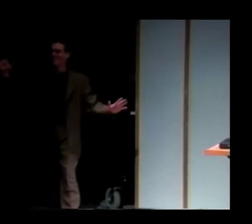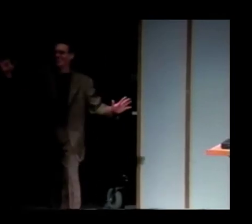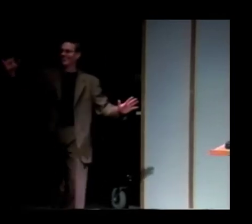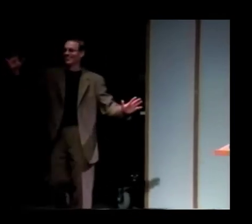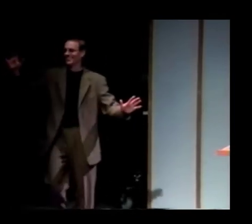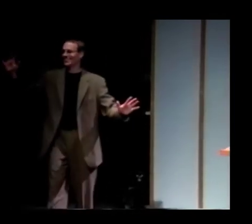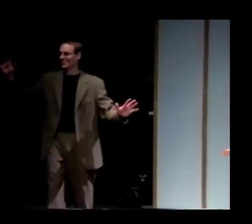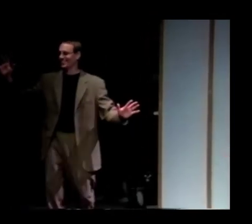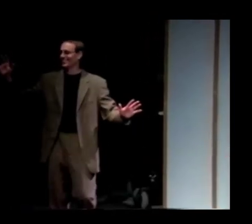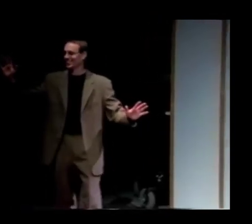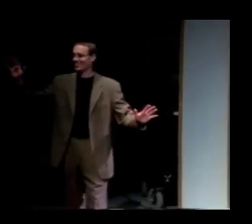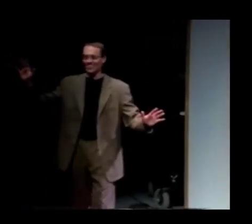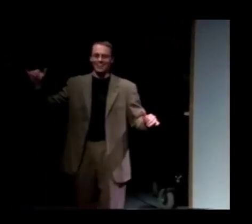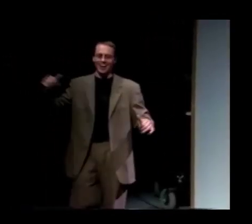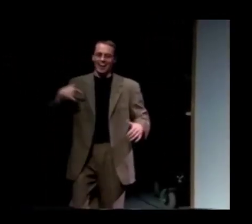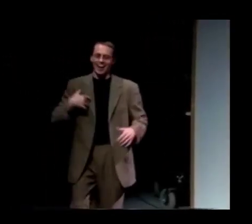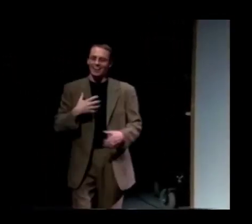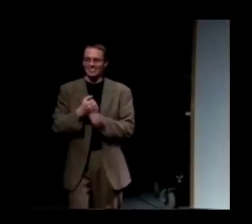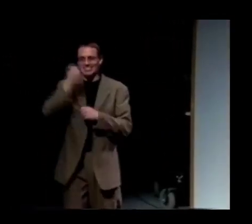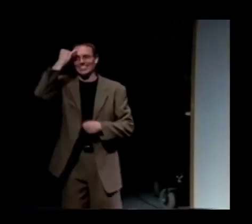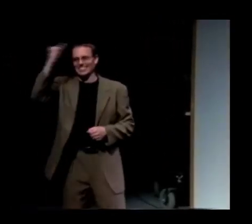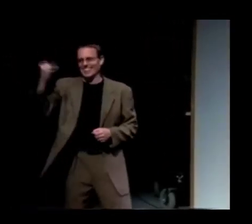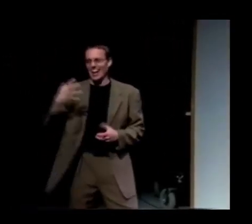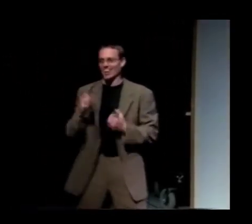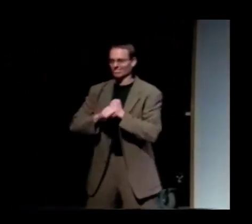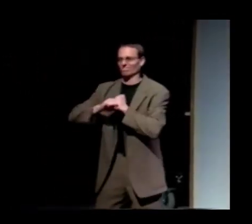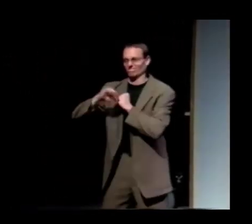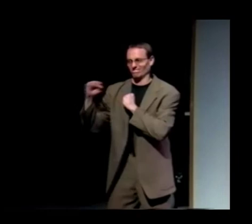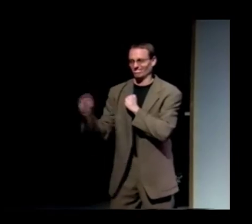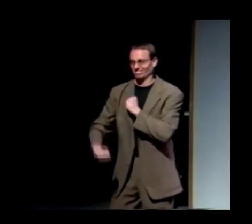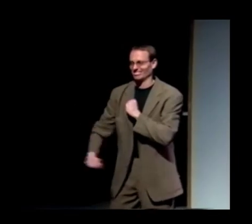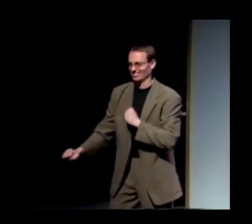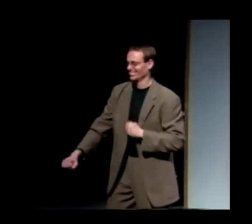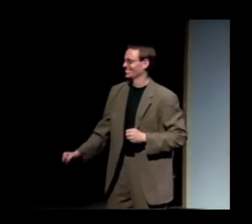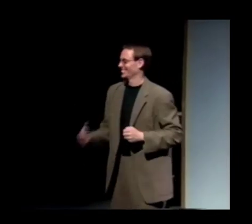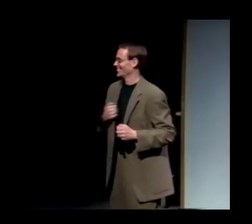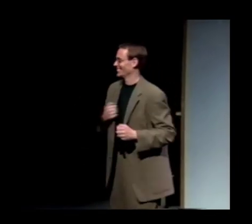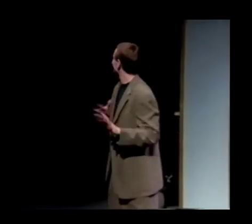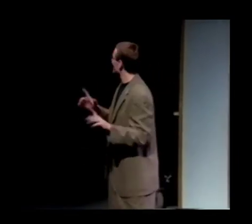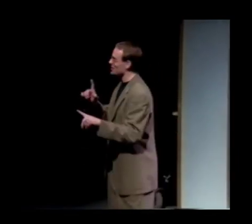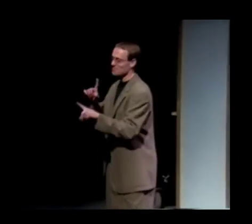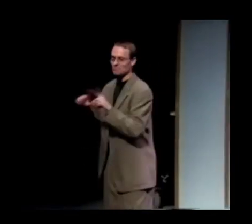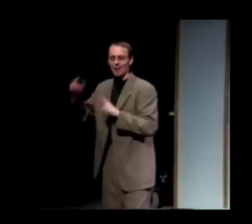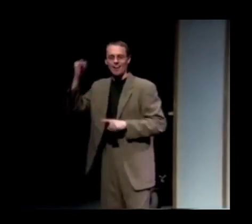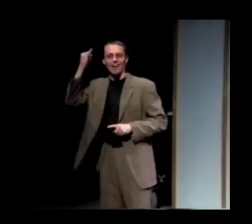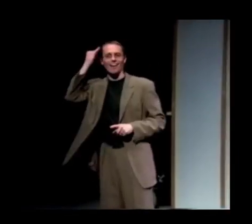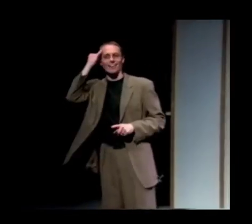OK. HA HA. WE GET THE IDEA. WE DON'T NEED TO GO ON WITH THAT A LITTLE BIT MORE.